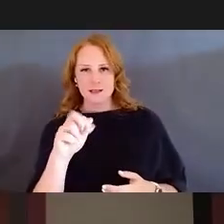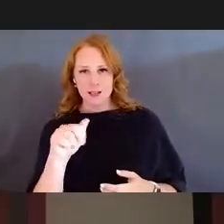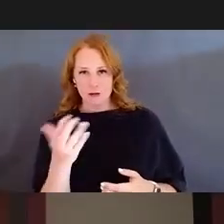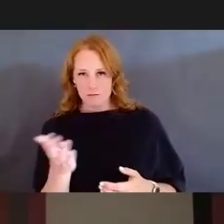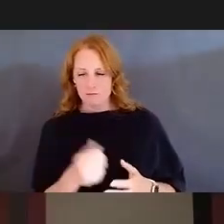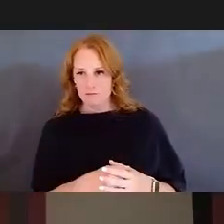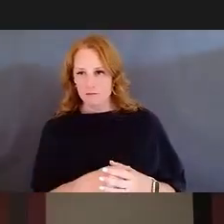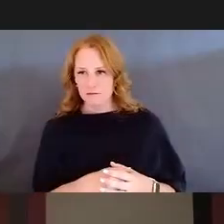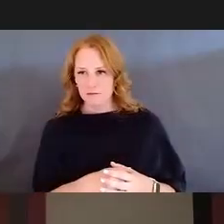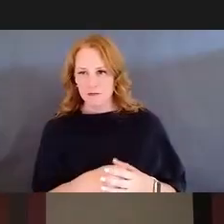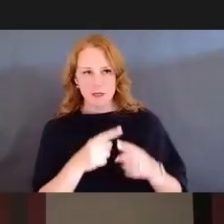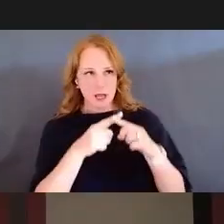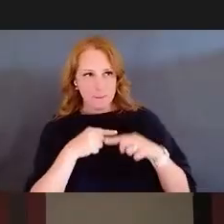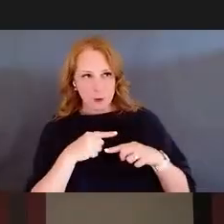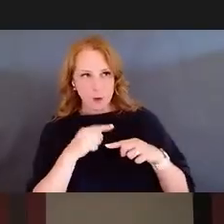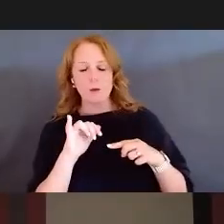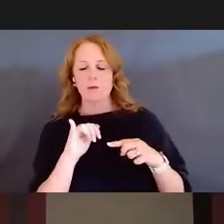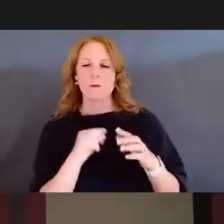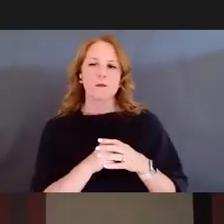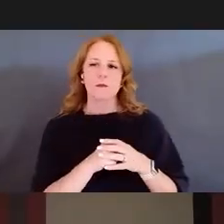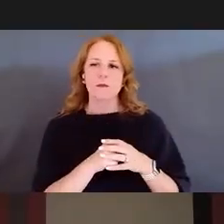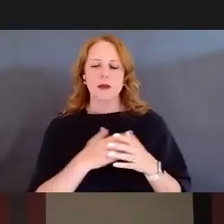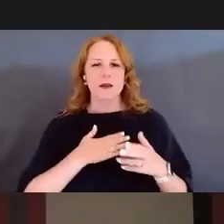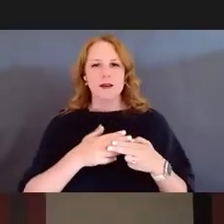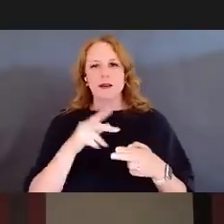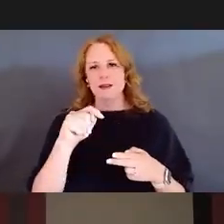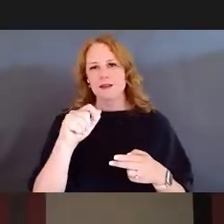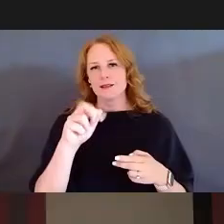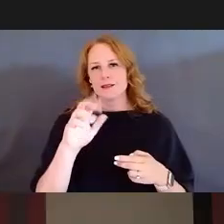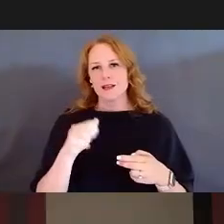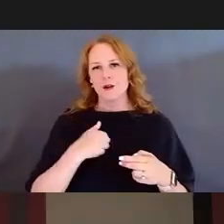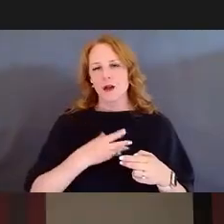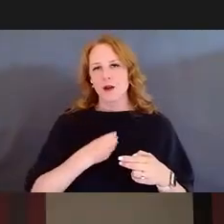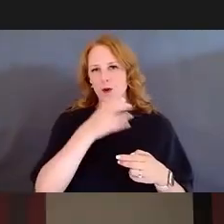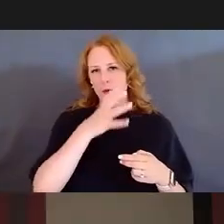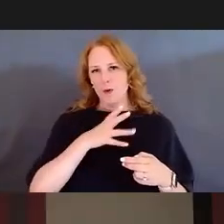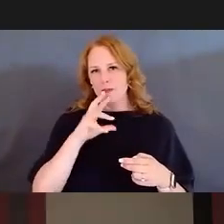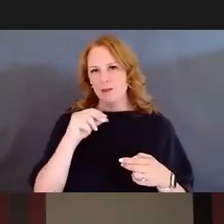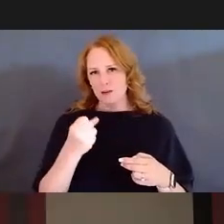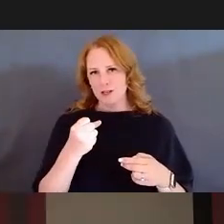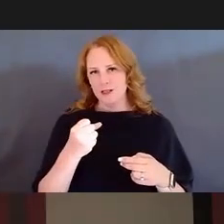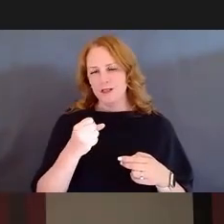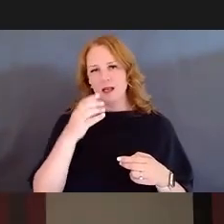wait. Is it unmuted? You okay? My name's Tara. I'm a white woman in my 30s with blonde hair. I